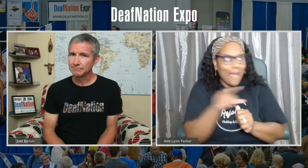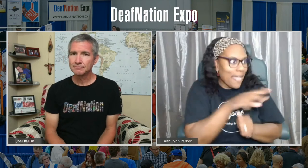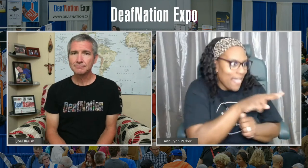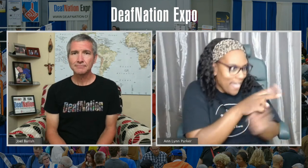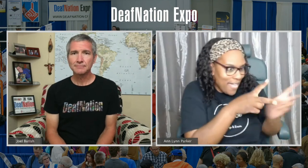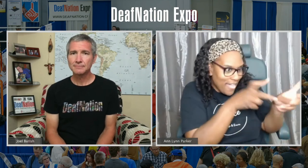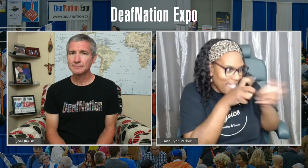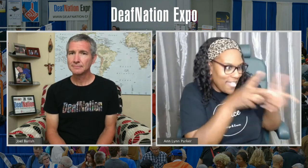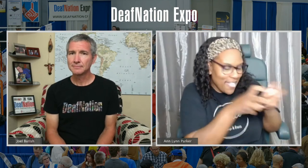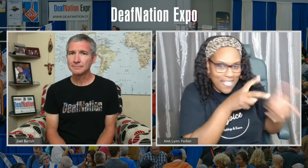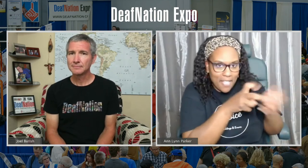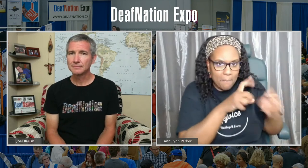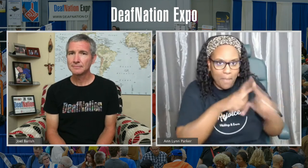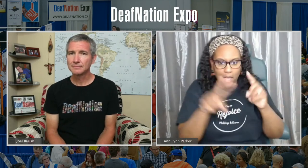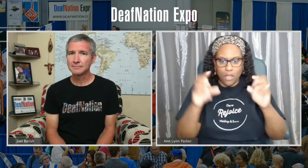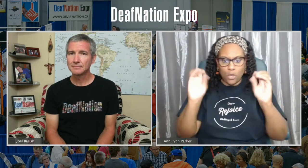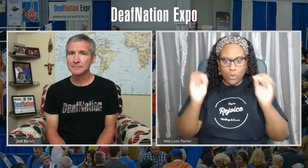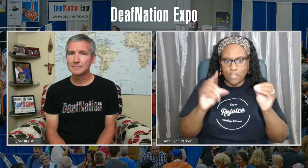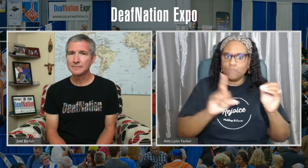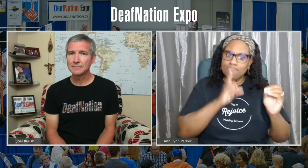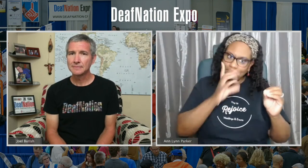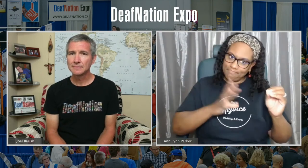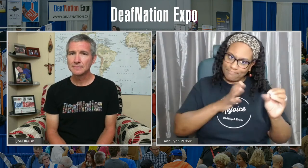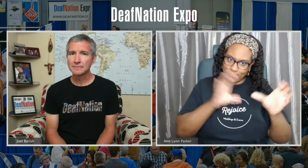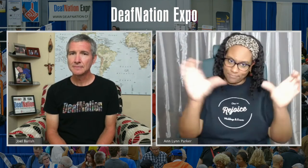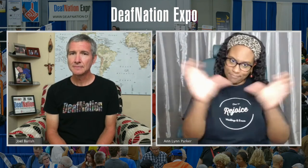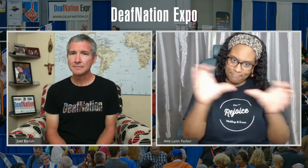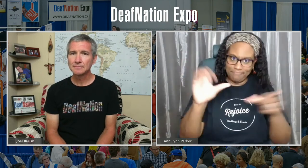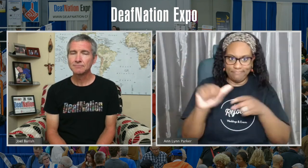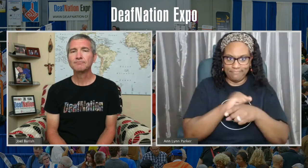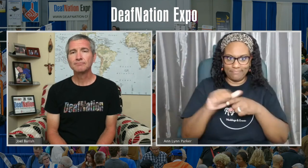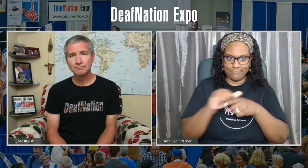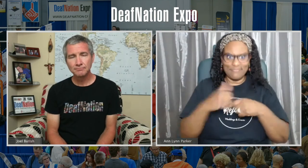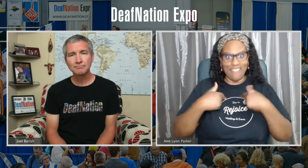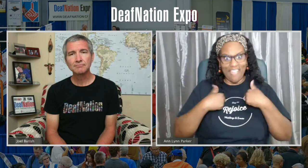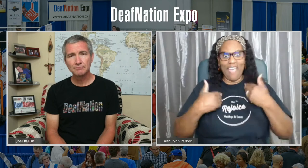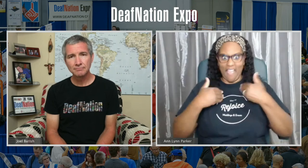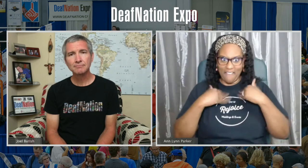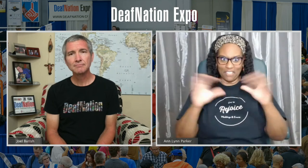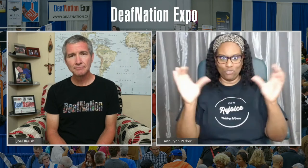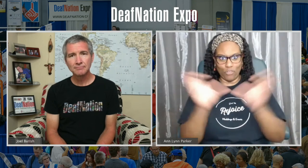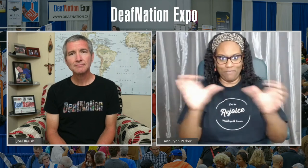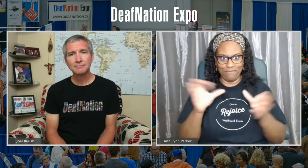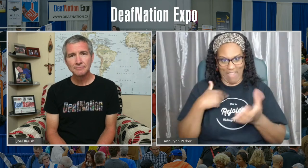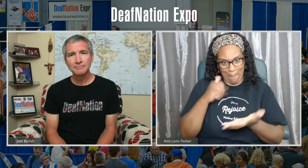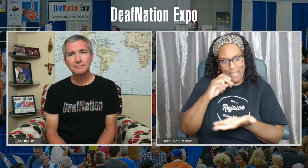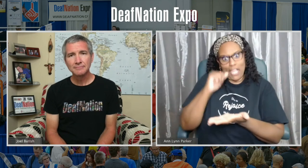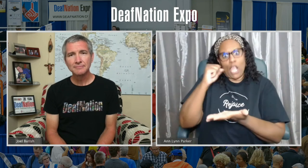And many will take ideas from other places but not have official certification. I have a certificate.